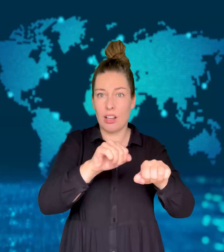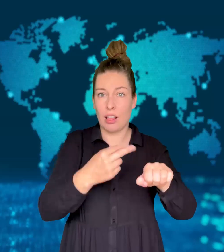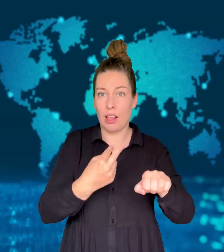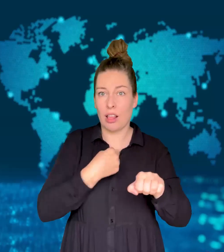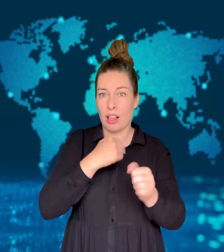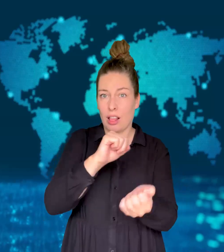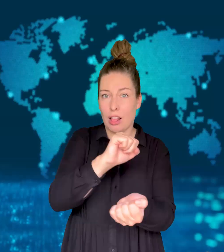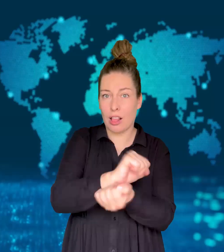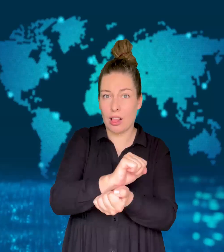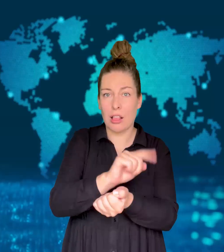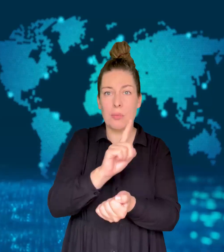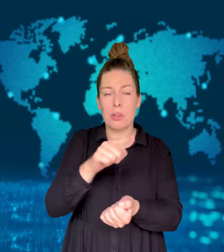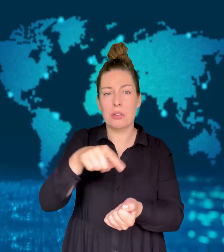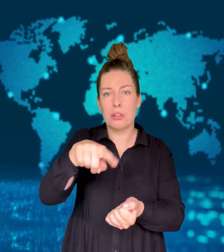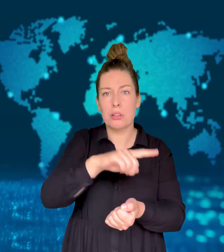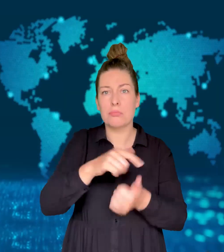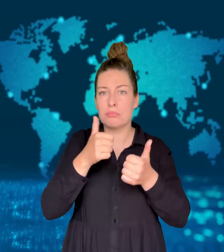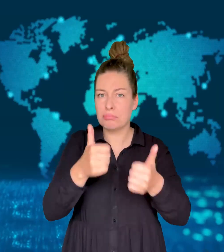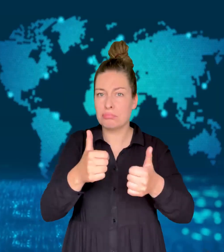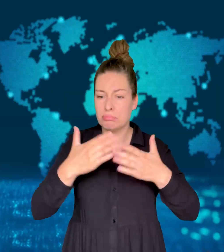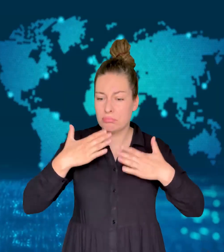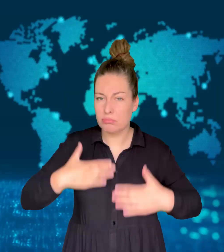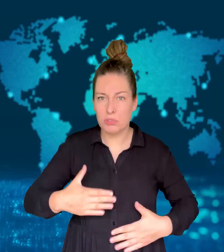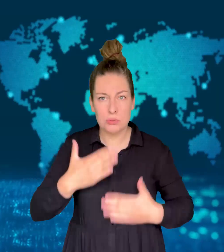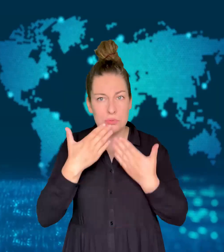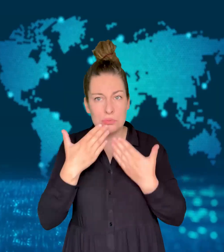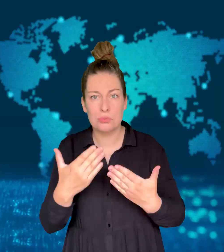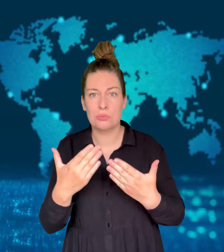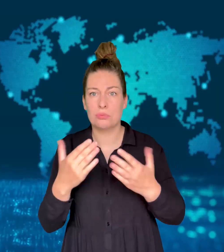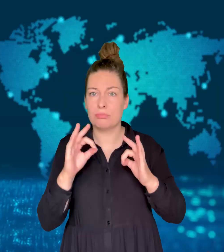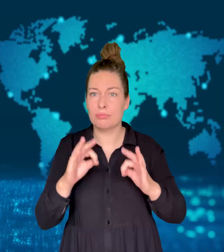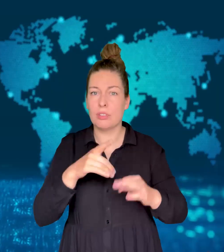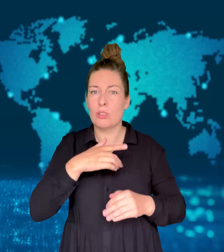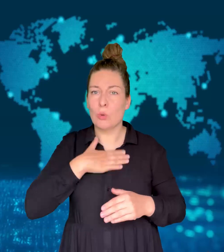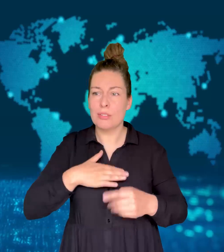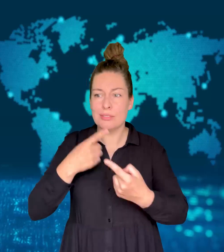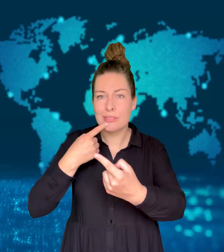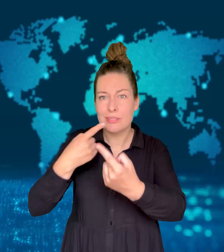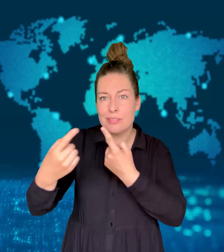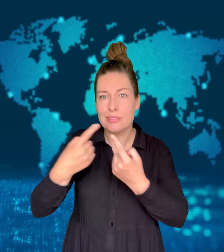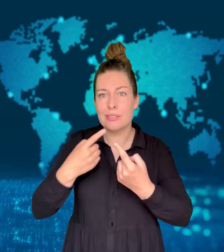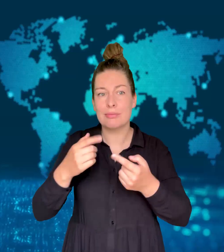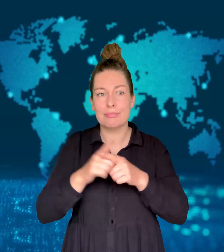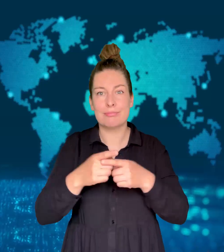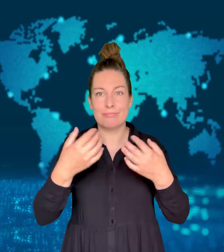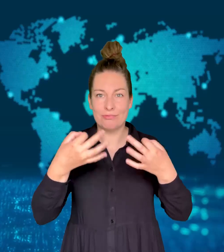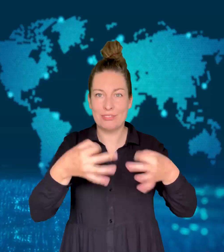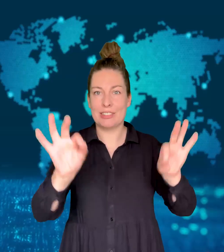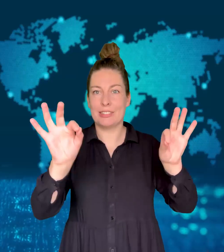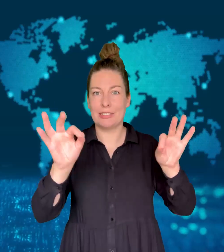and that there were efforts being made to free them.